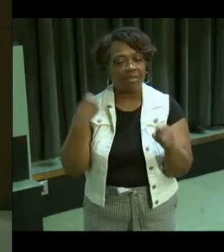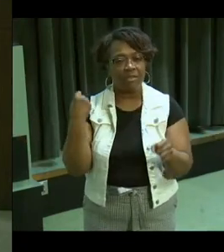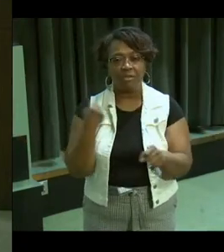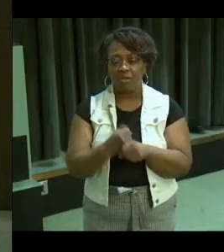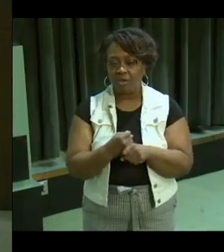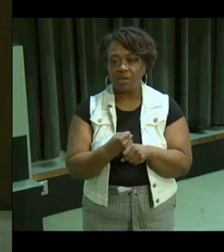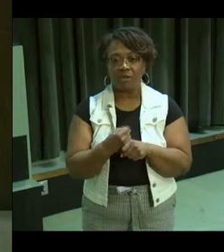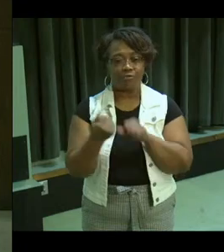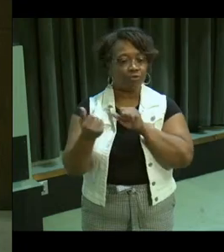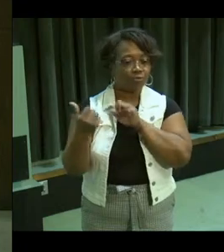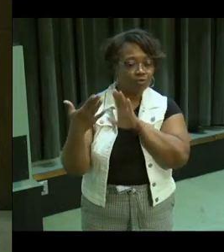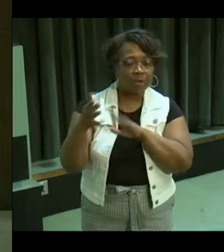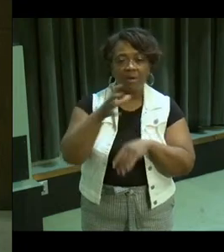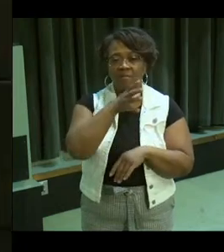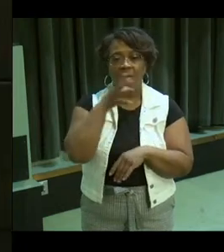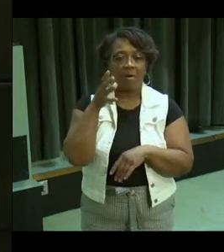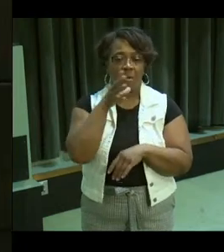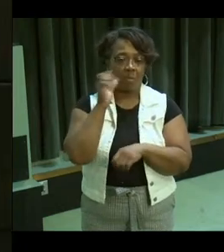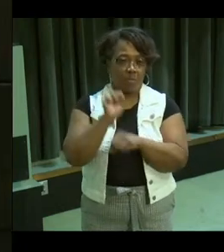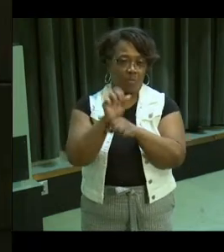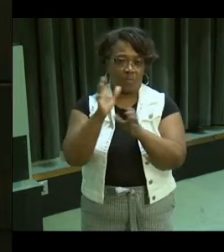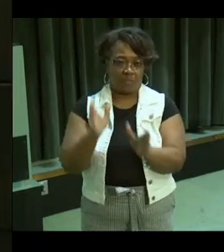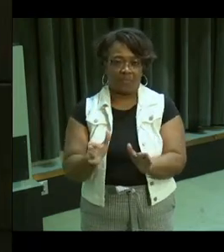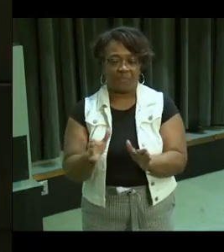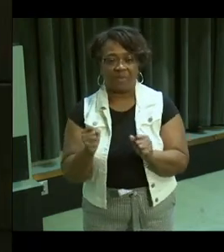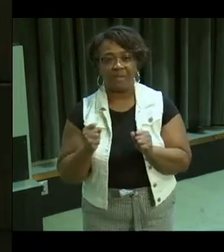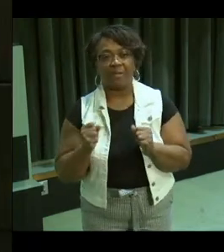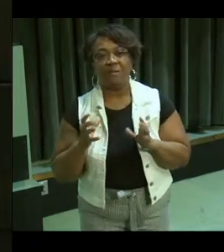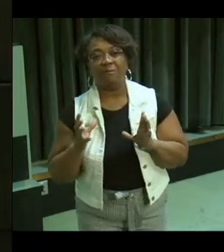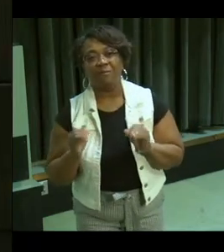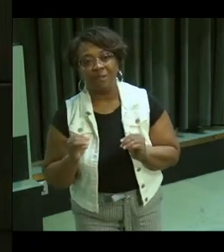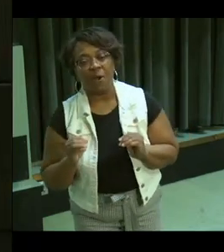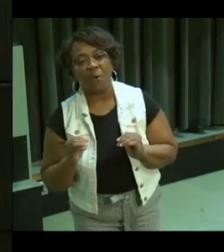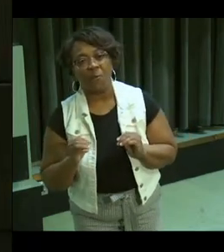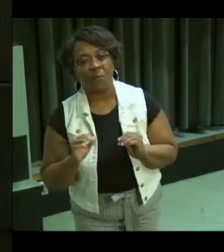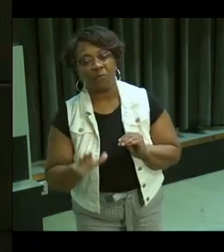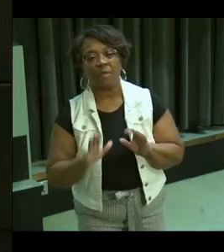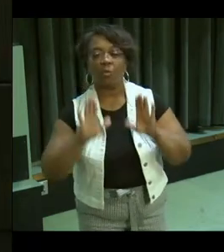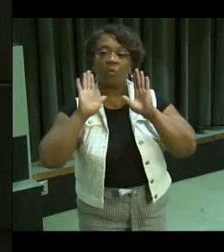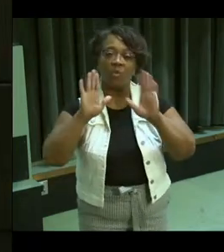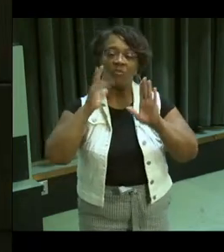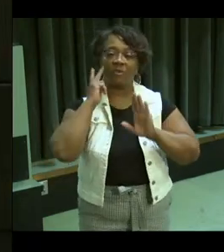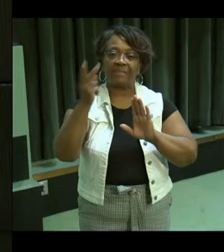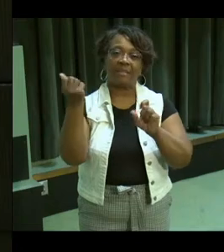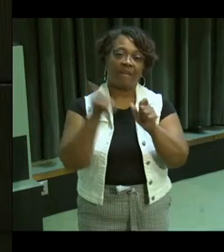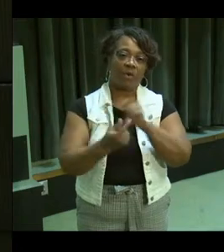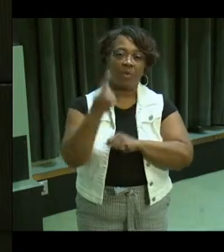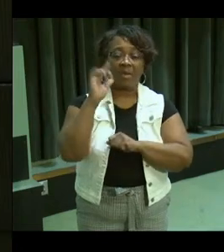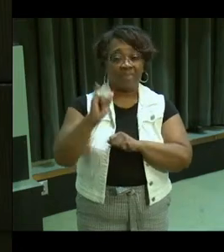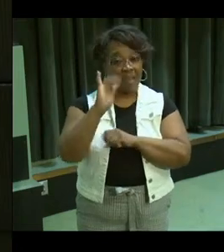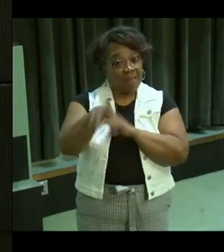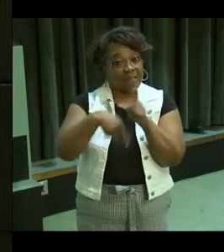to, to address farm workers. And